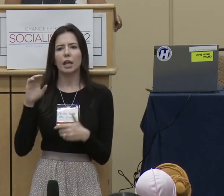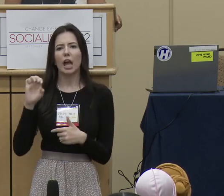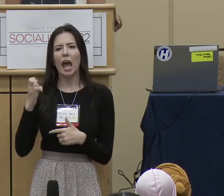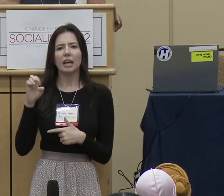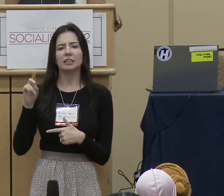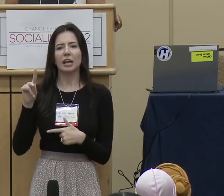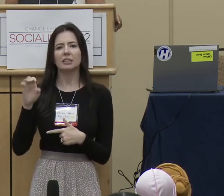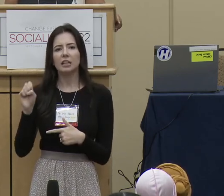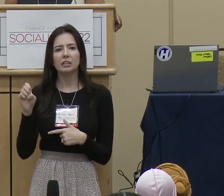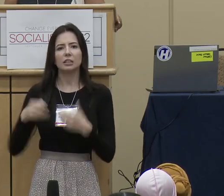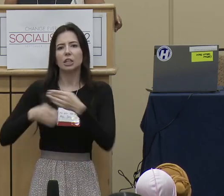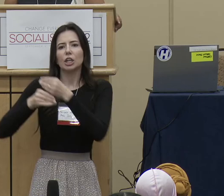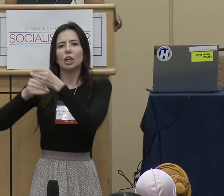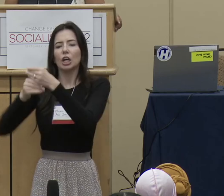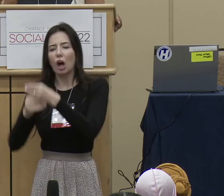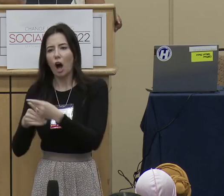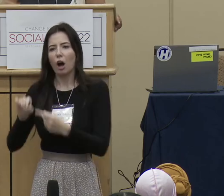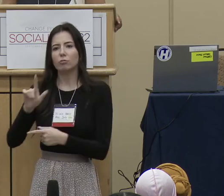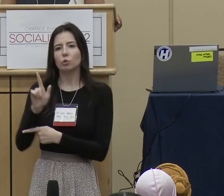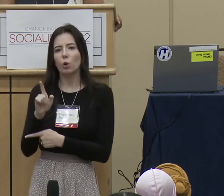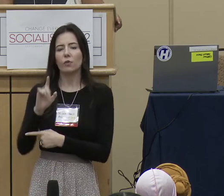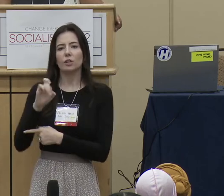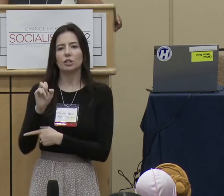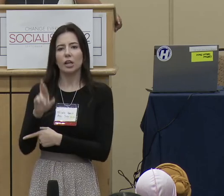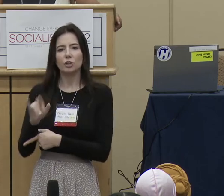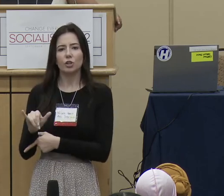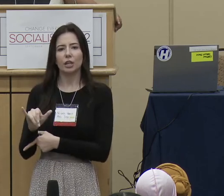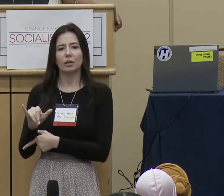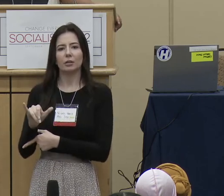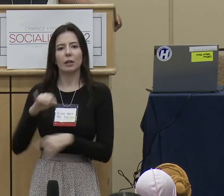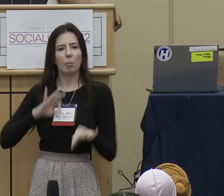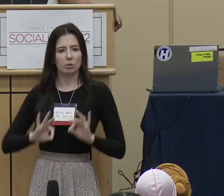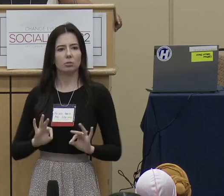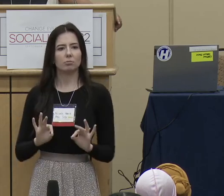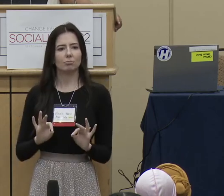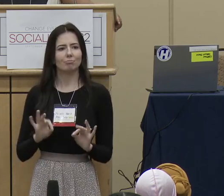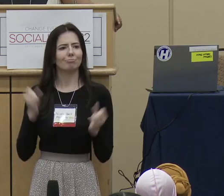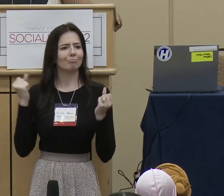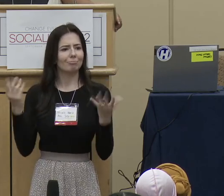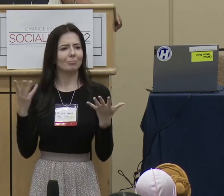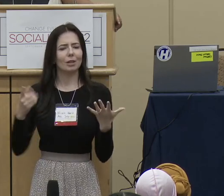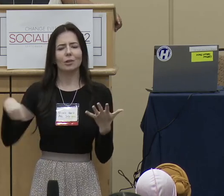capitalism in order to get beyond the excesses of 2 1st